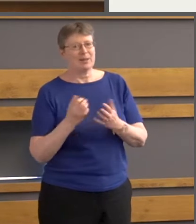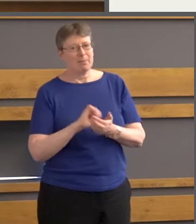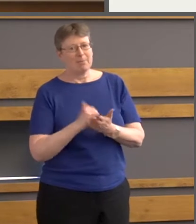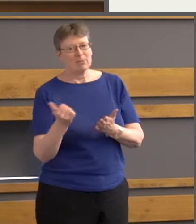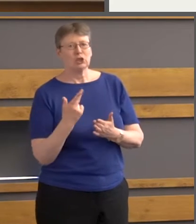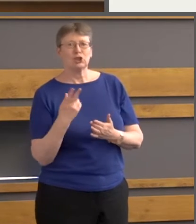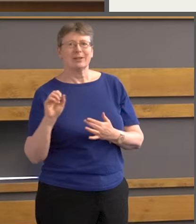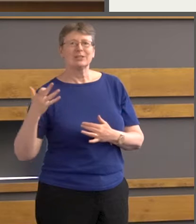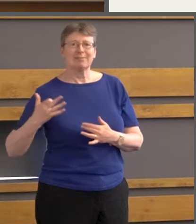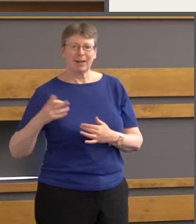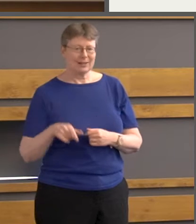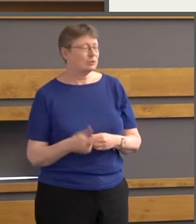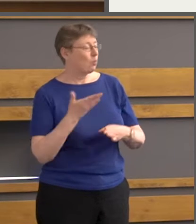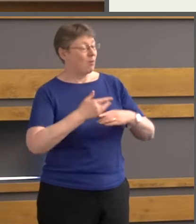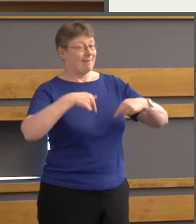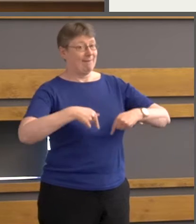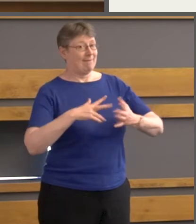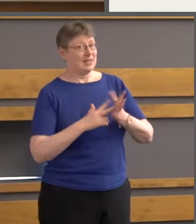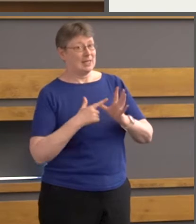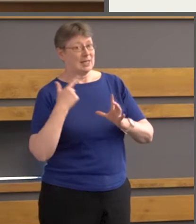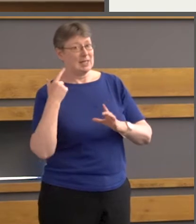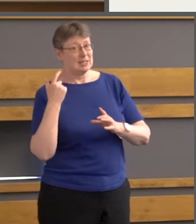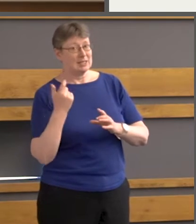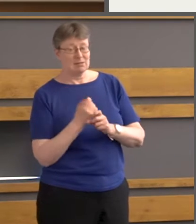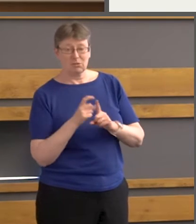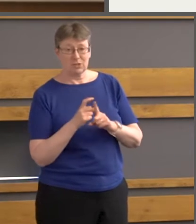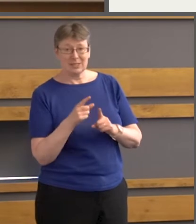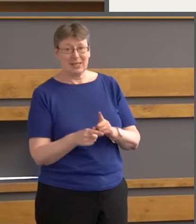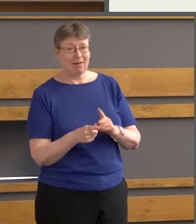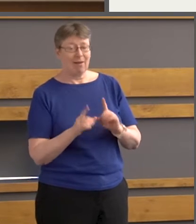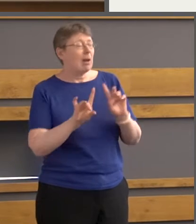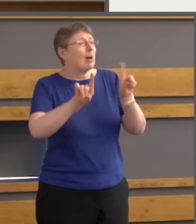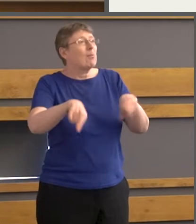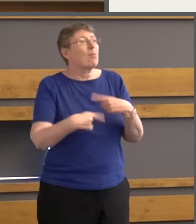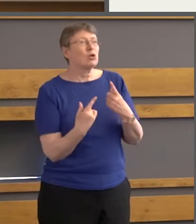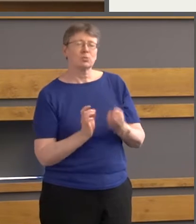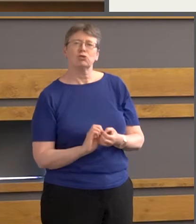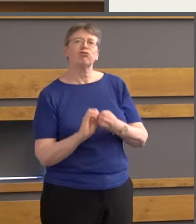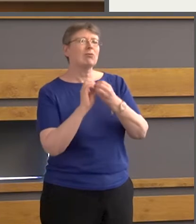Swapnaa's work for V&A Dundee couldn't have been created without collaboration with a huge number